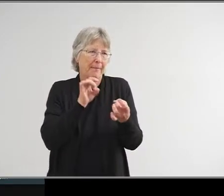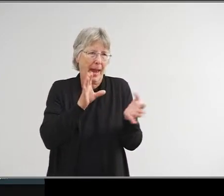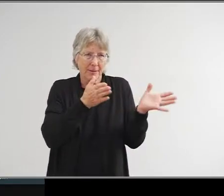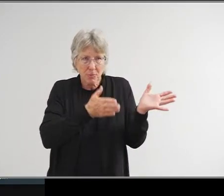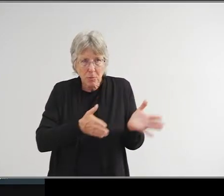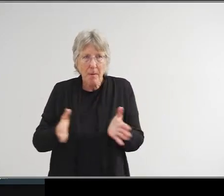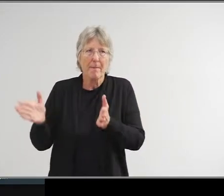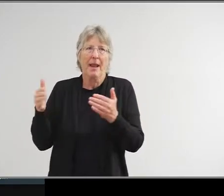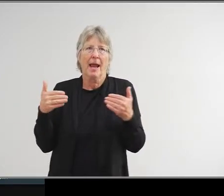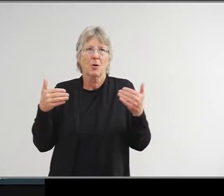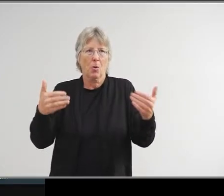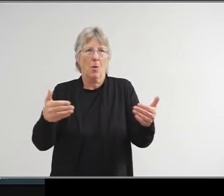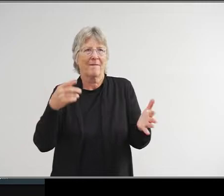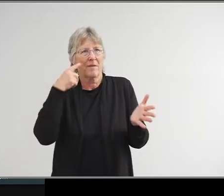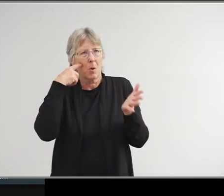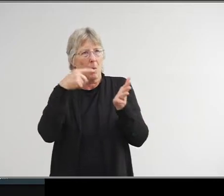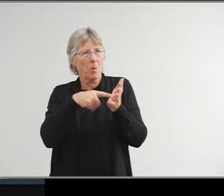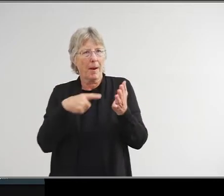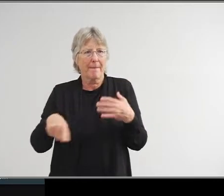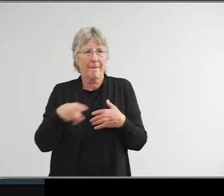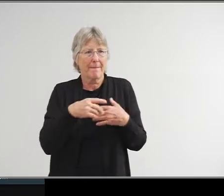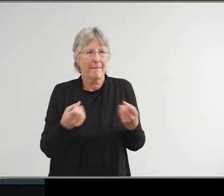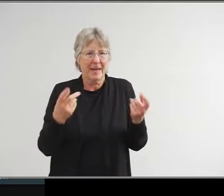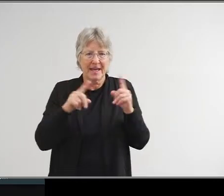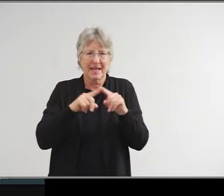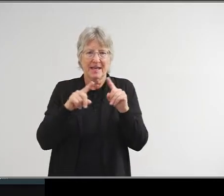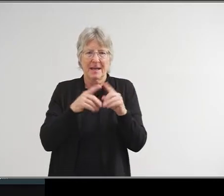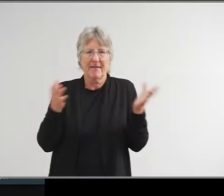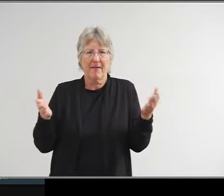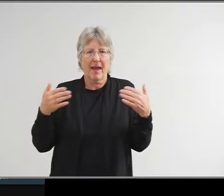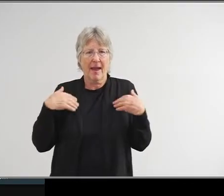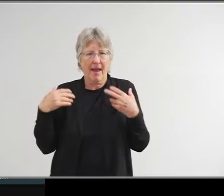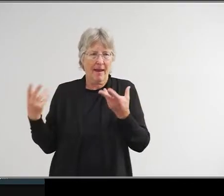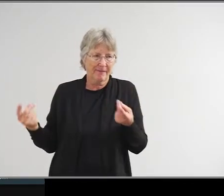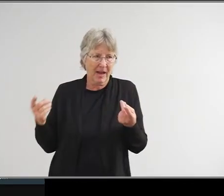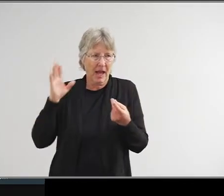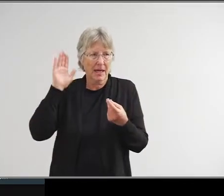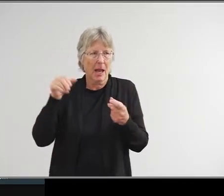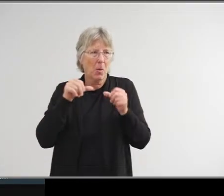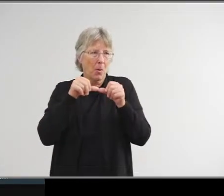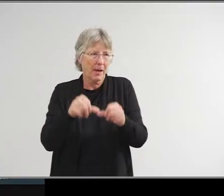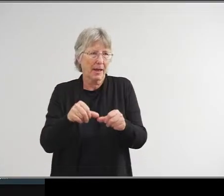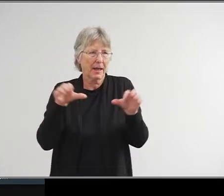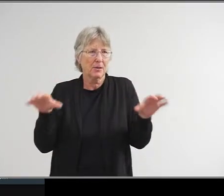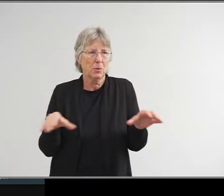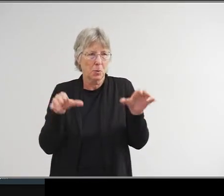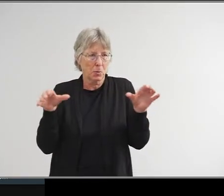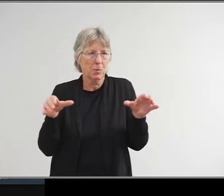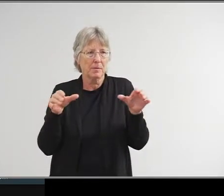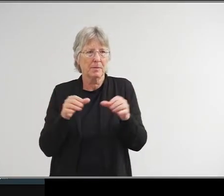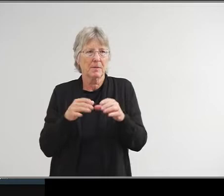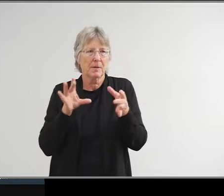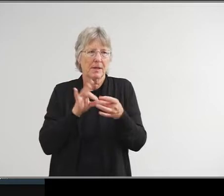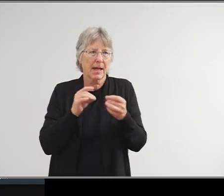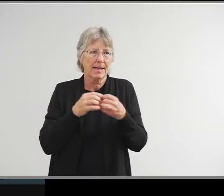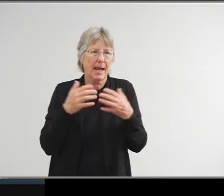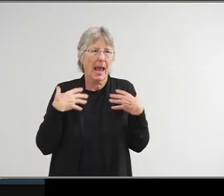recognizing that the many things that we have done and will continue to do around health and human safety